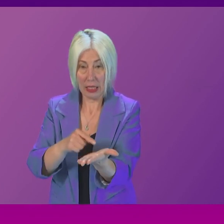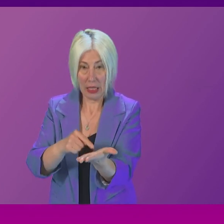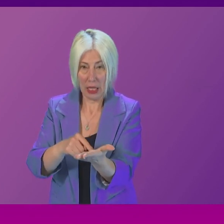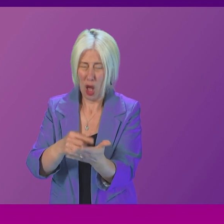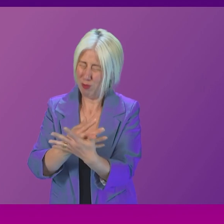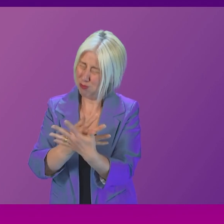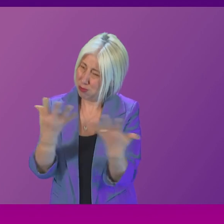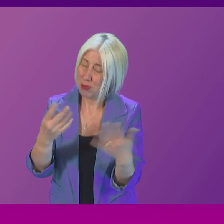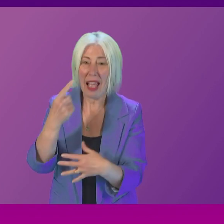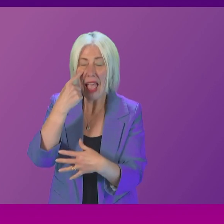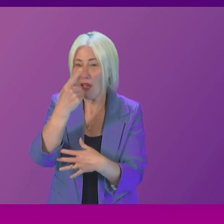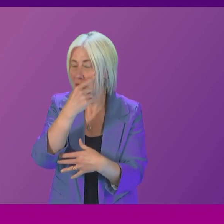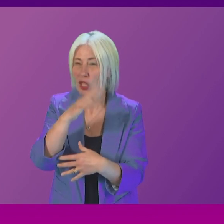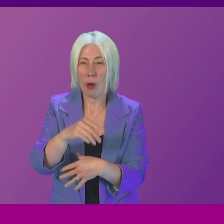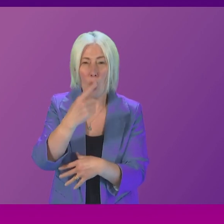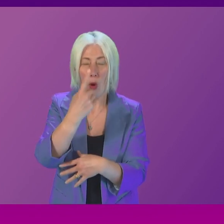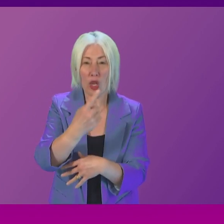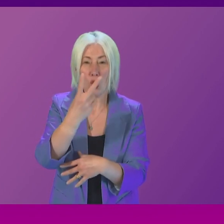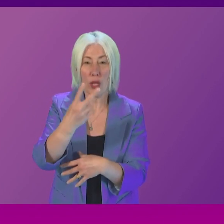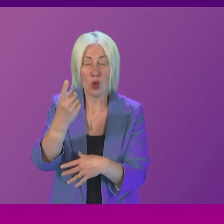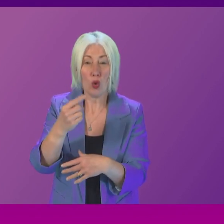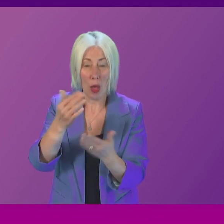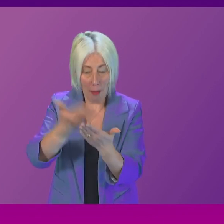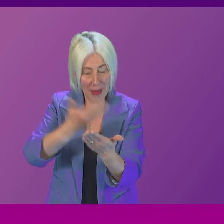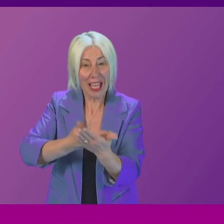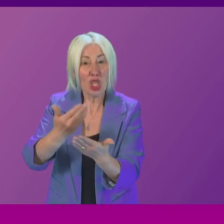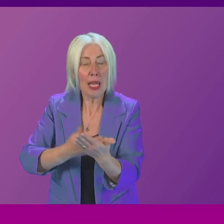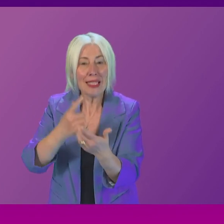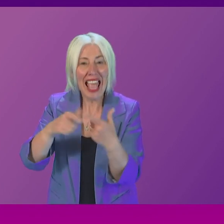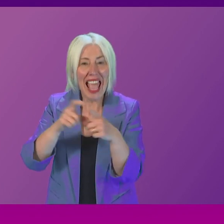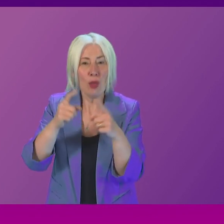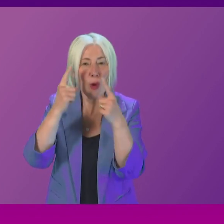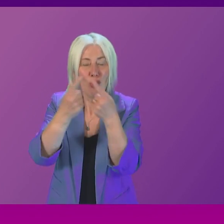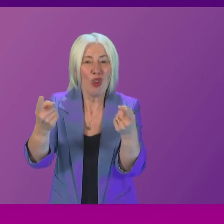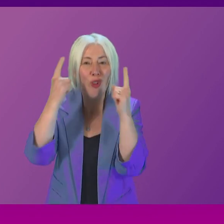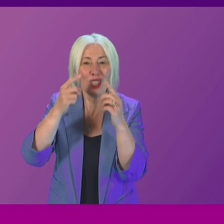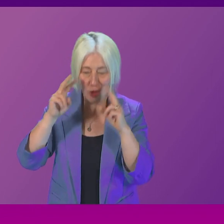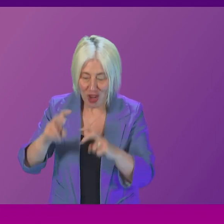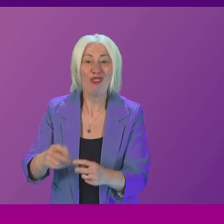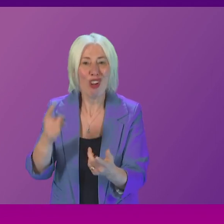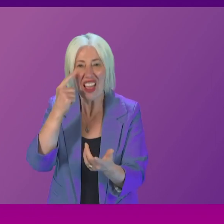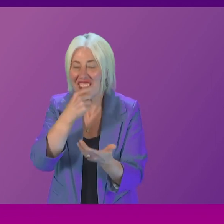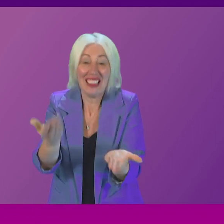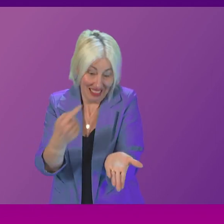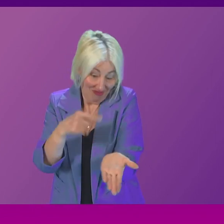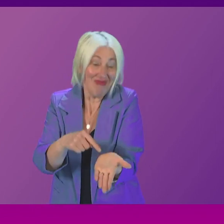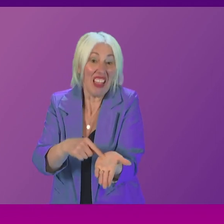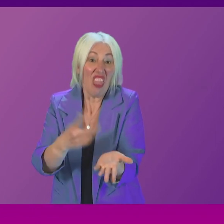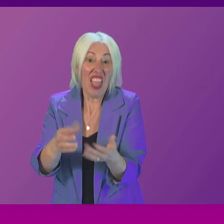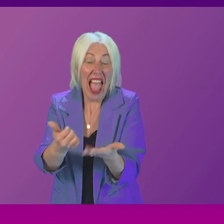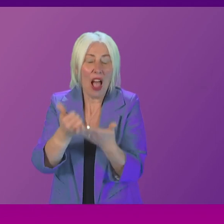by a mountain of evidence—about 122 pages of research by the University of Edinburgh—on